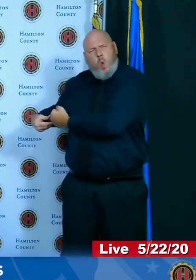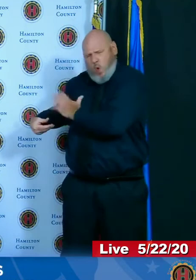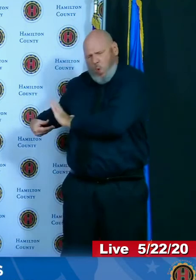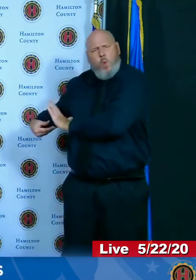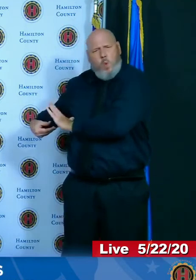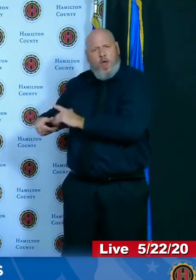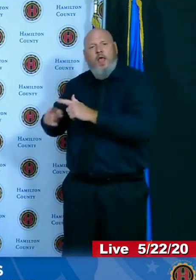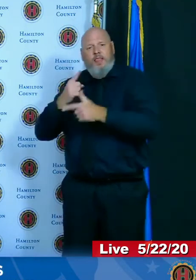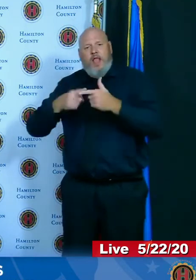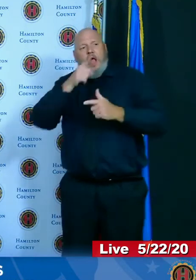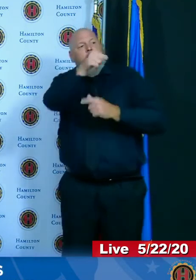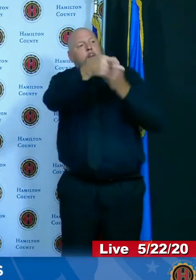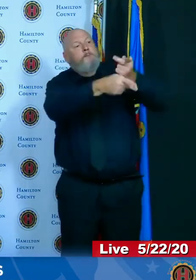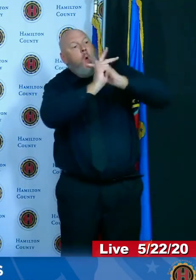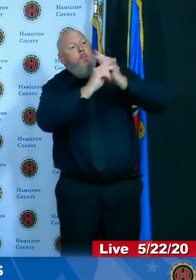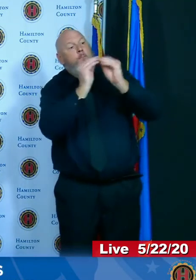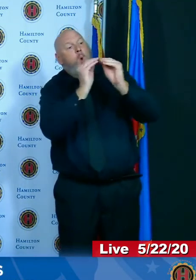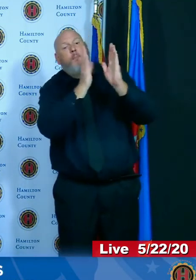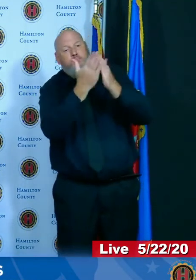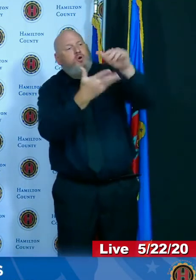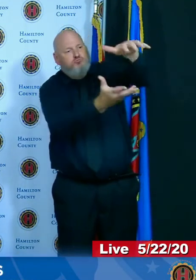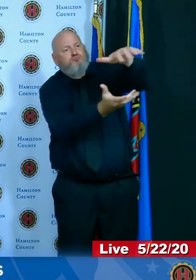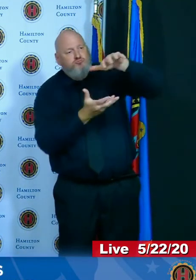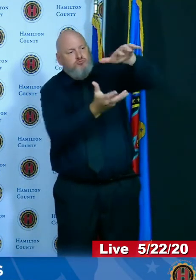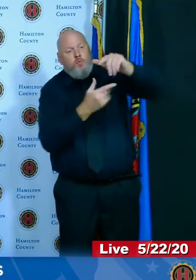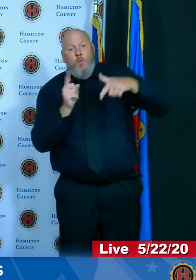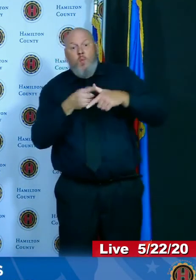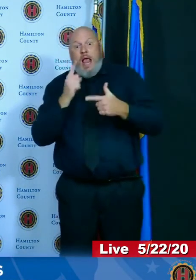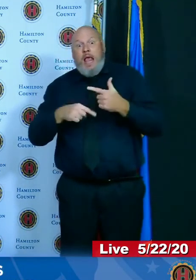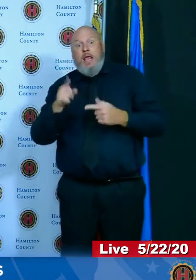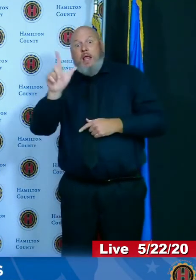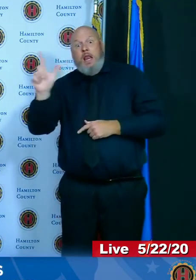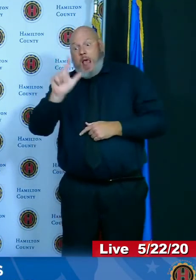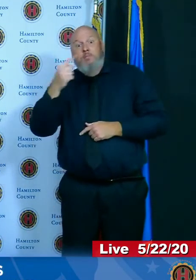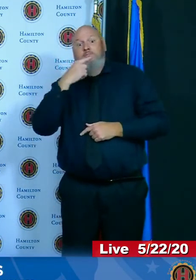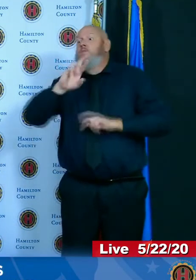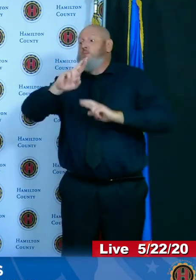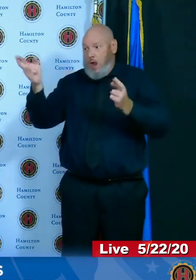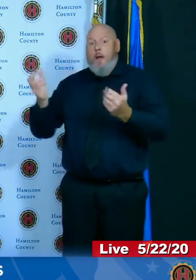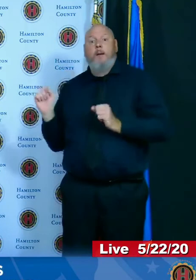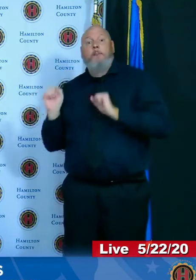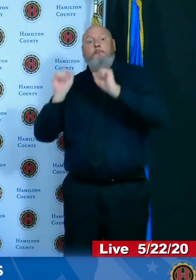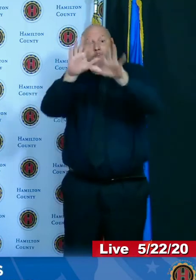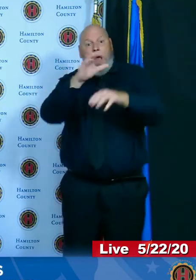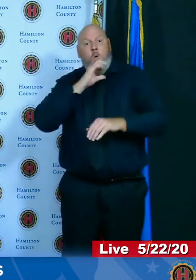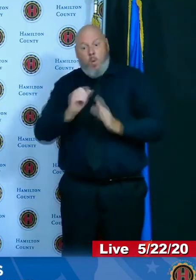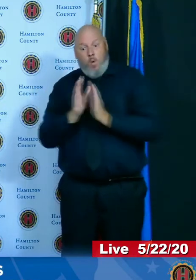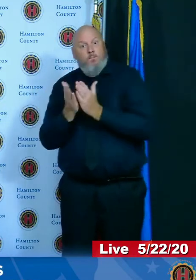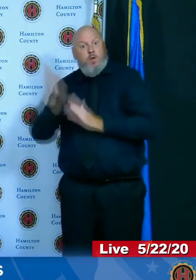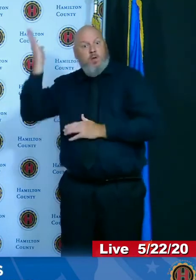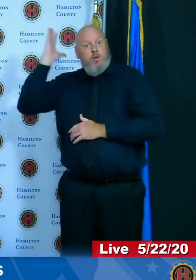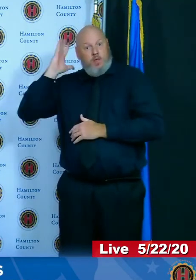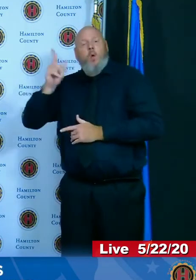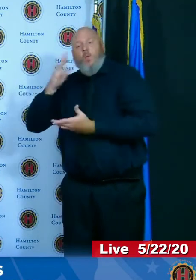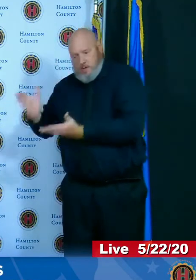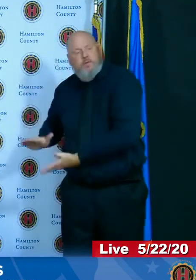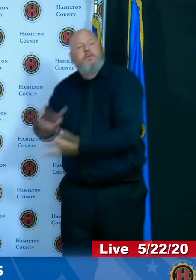library the e-branch is always open and the library is continuing to provide events like story times online on a regular